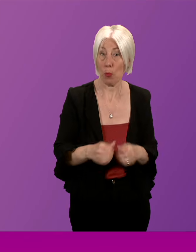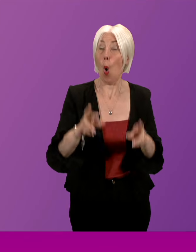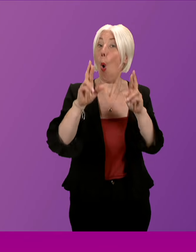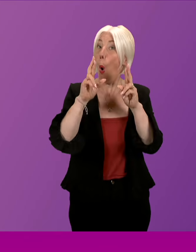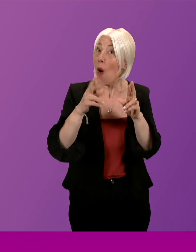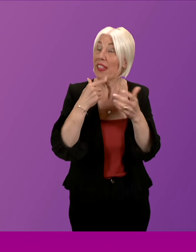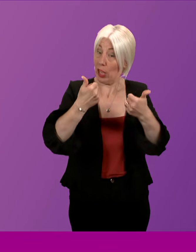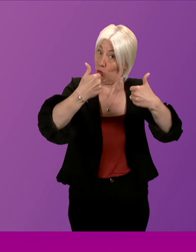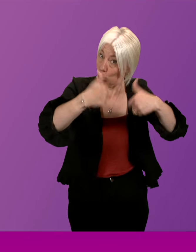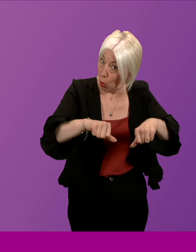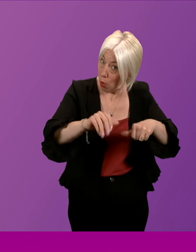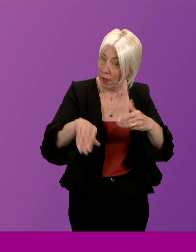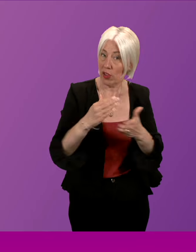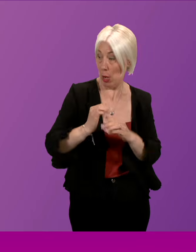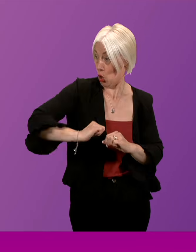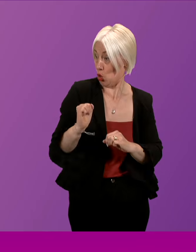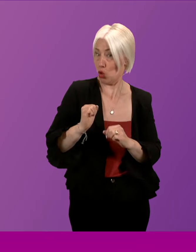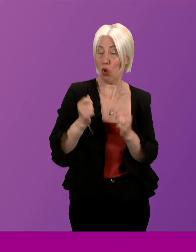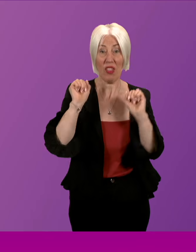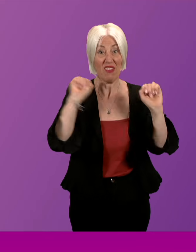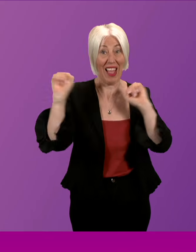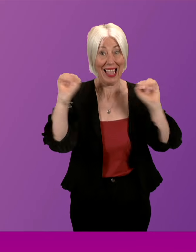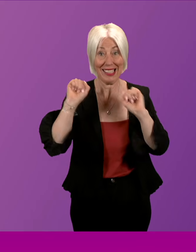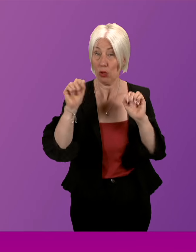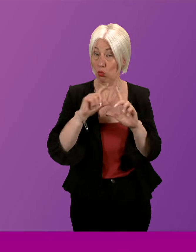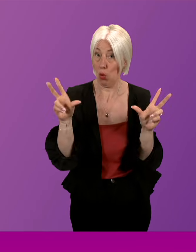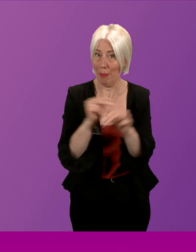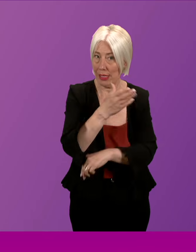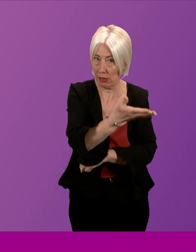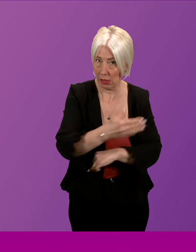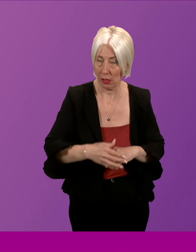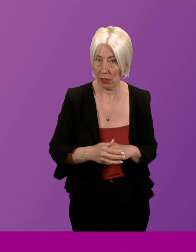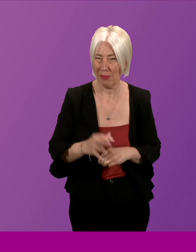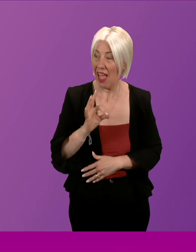the matter so that Scotland’s fans do not miss out. I have asked for specific representations